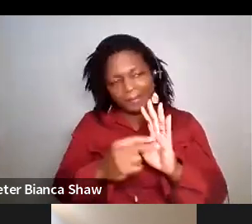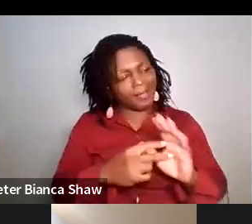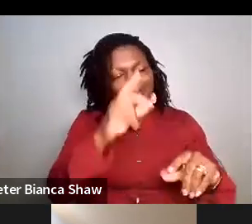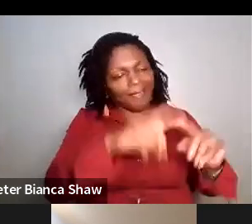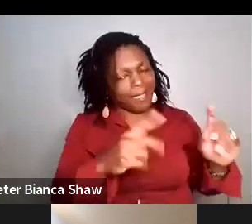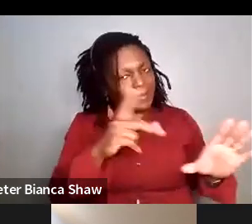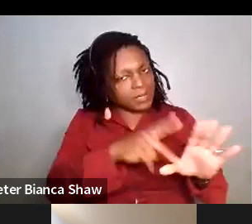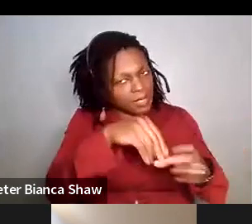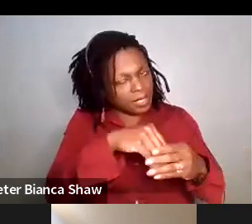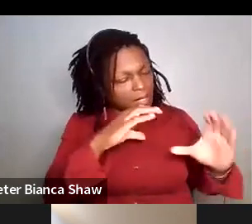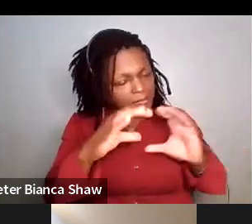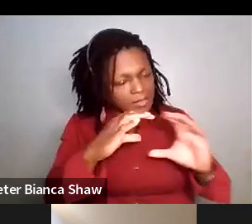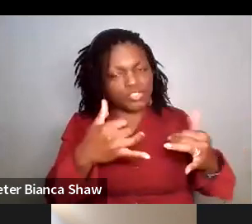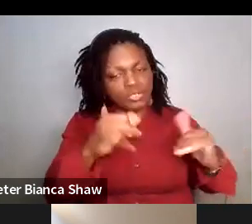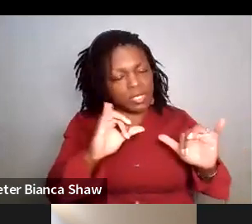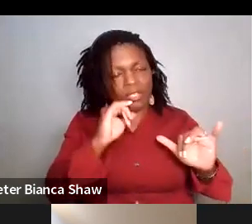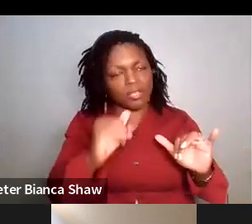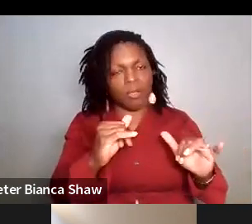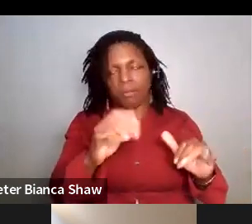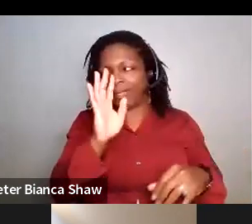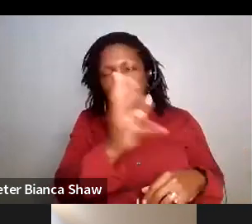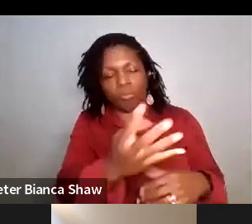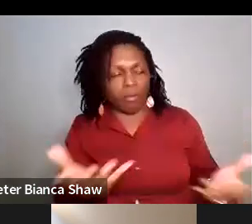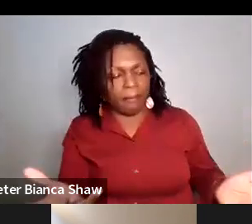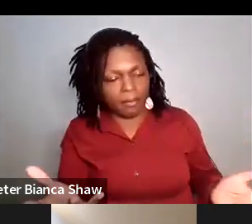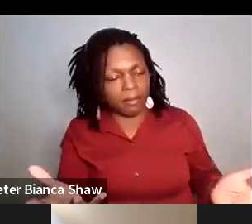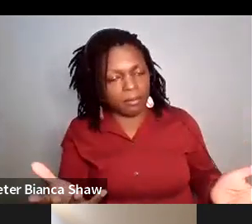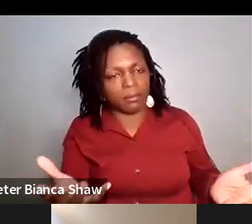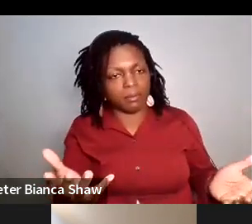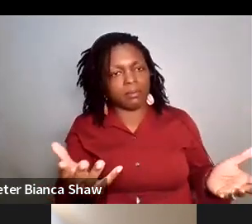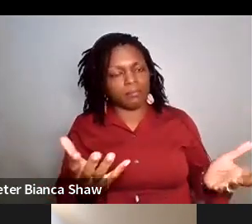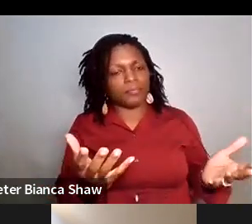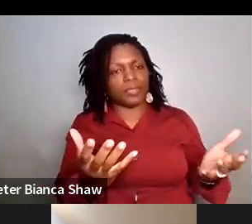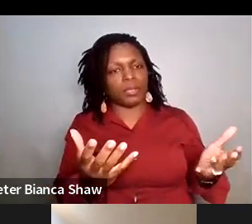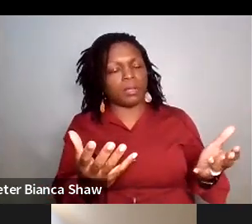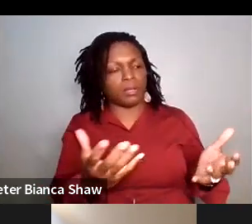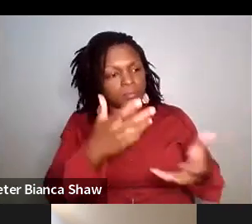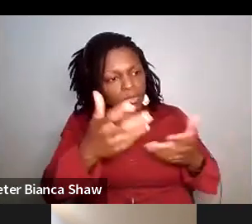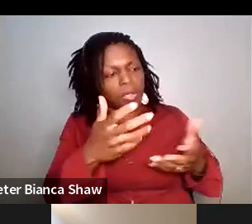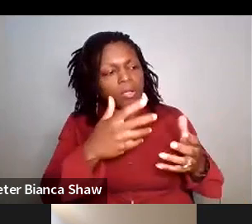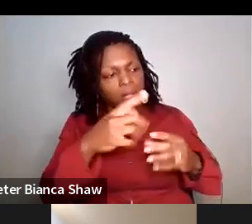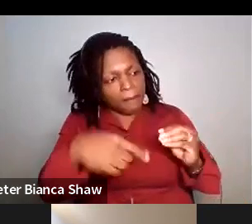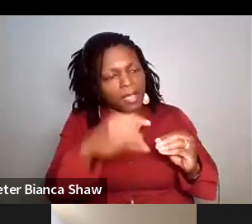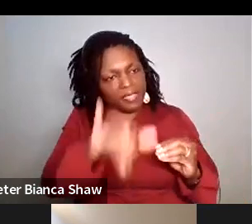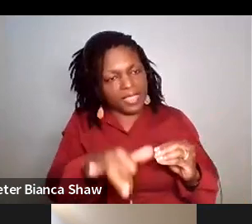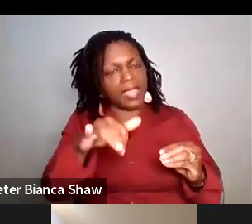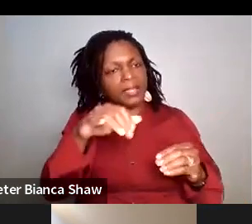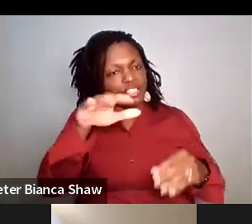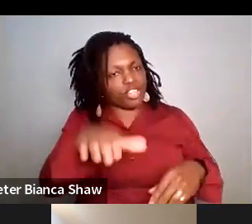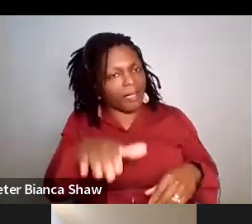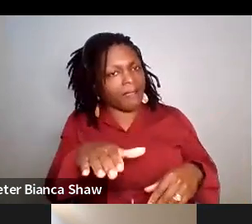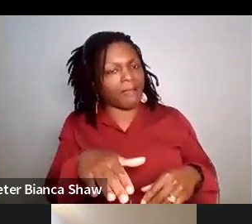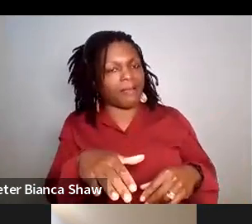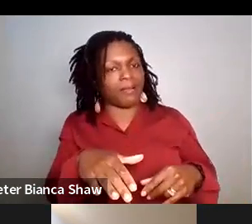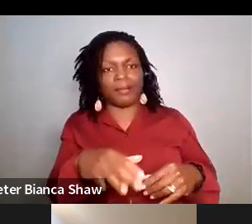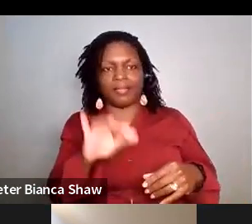You you don't act as if the child is not there That's always a pet peeve of mine, and I try to address that with anytime.